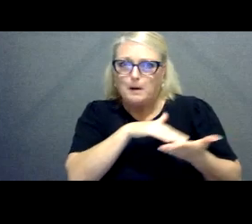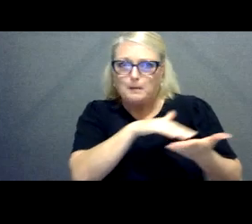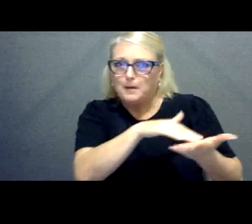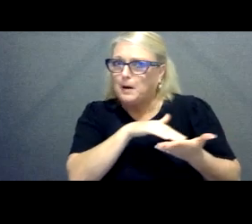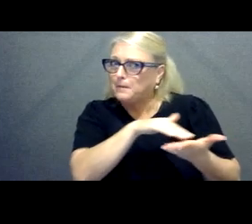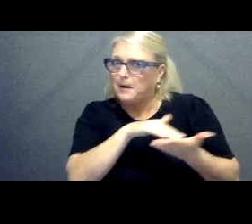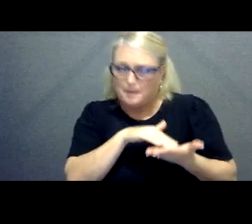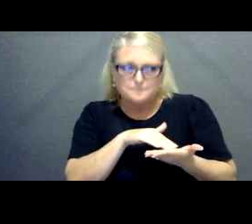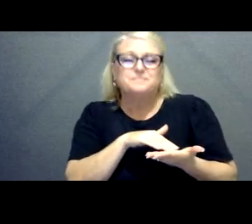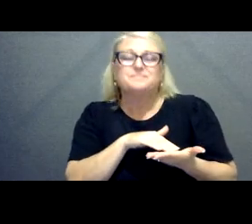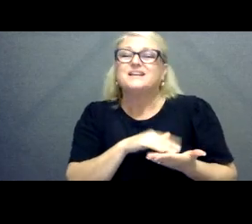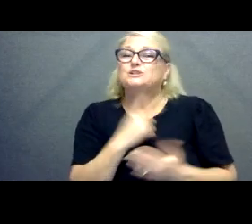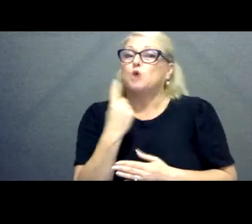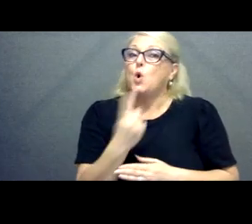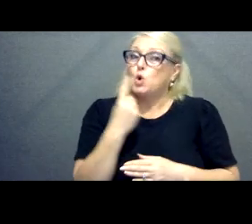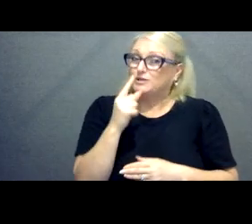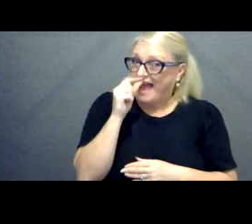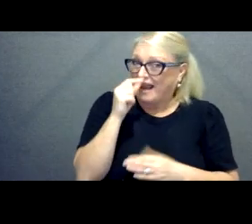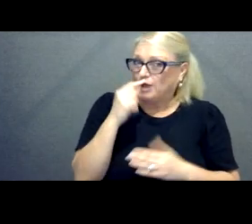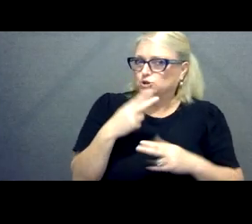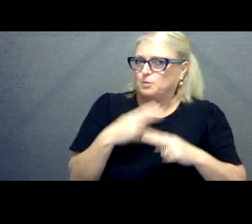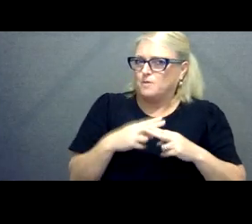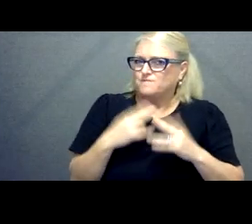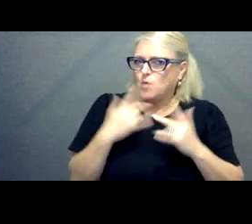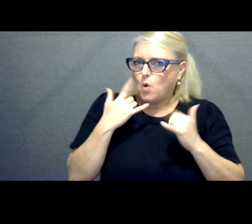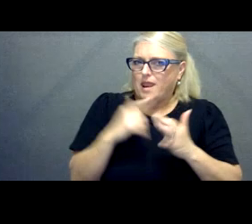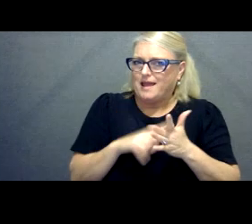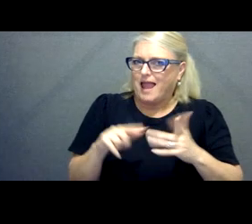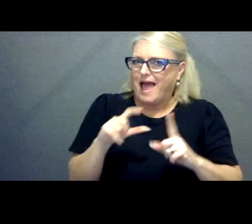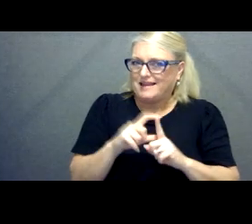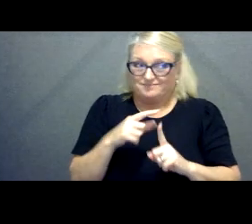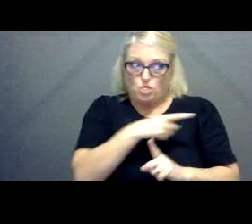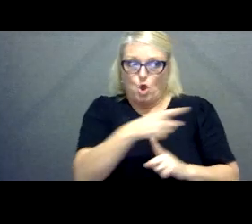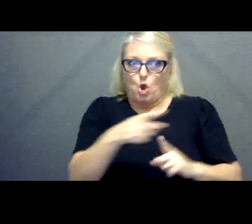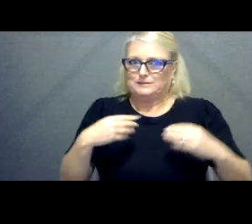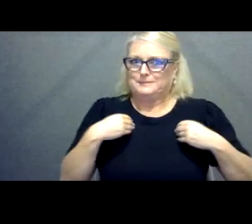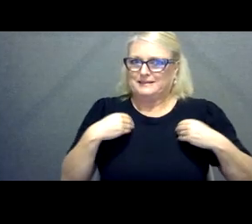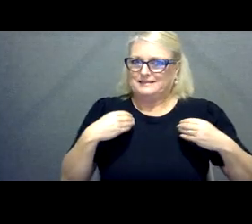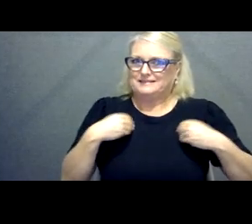legal aid gets a grant of legal aid now what that may mean is you may one of you may have